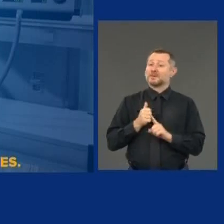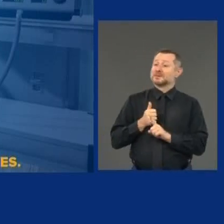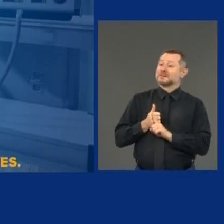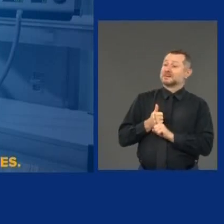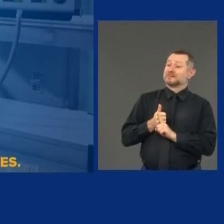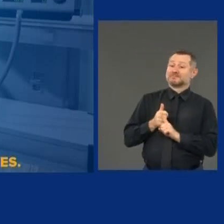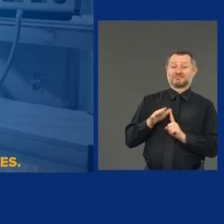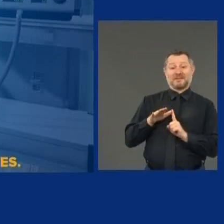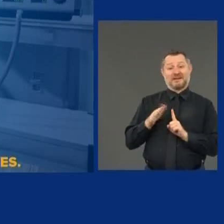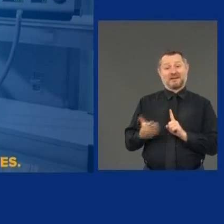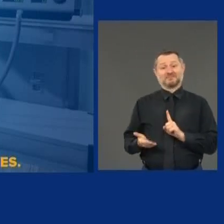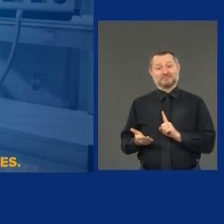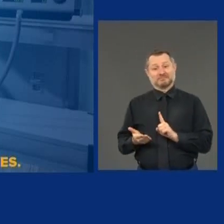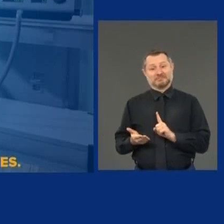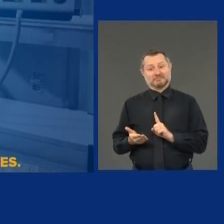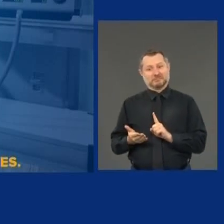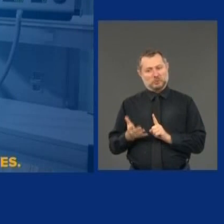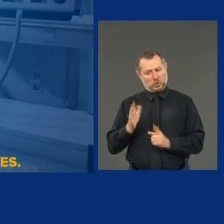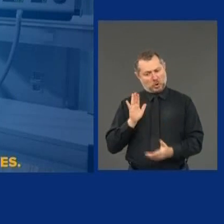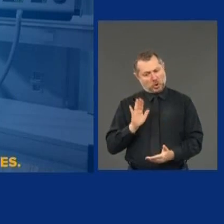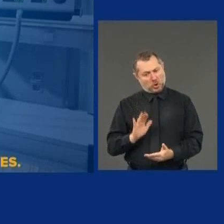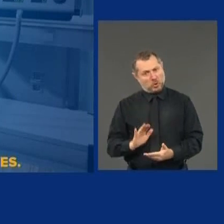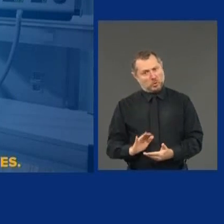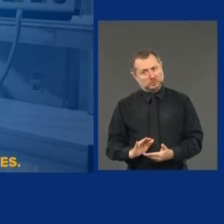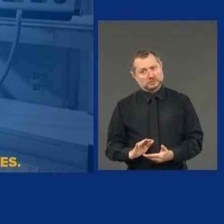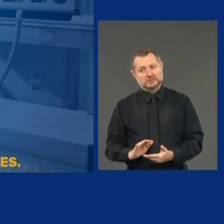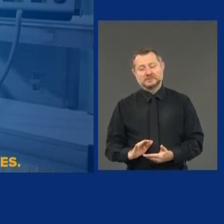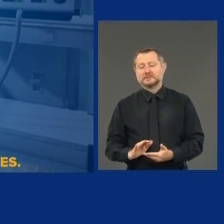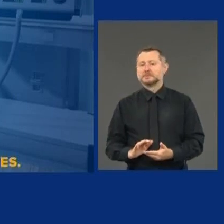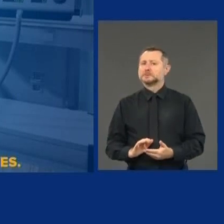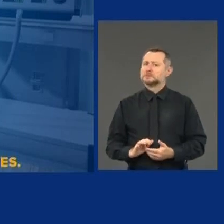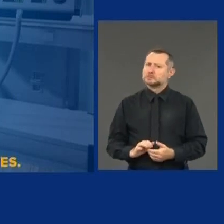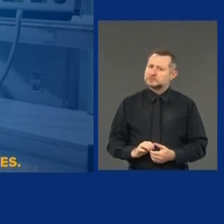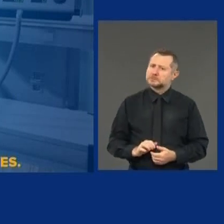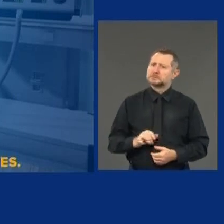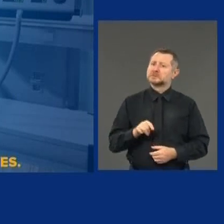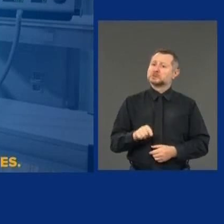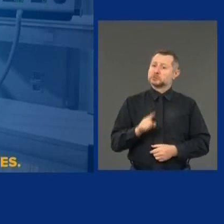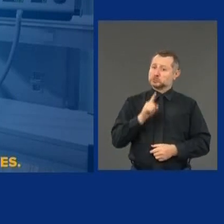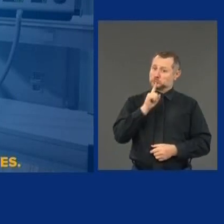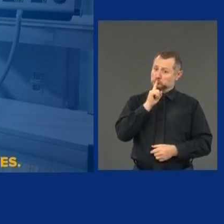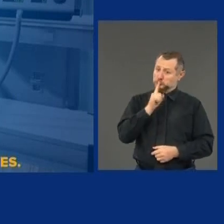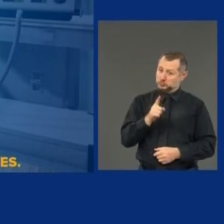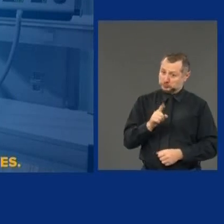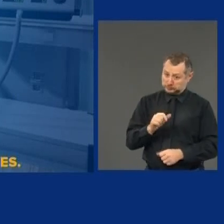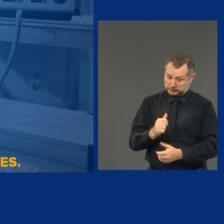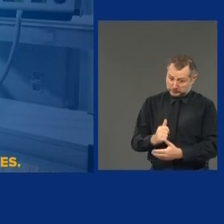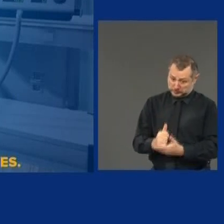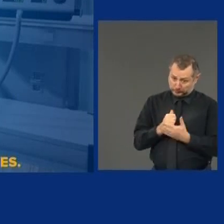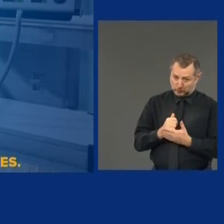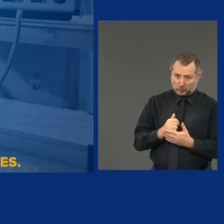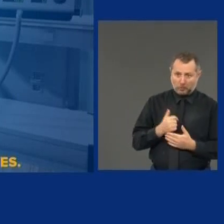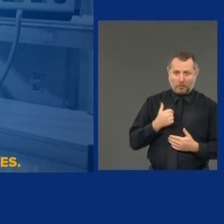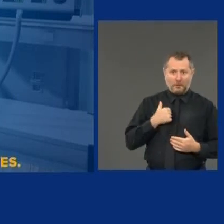ALSO, ON THE NUMBER OF DEATHS WHEN YOU GET THIS LOW ON THE NUMBER OF DEATHS, I DON'T KNOW